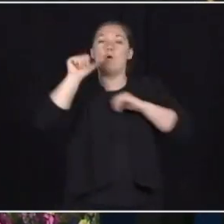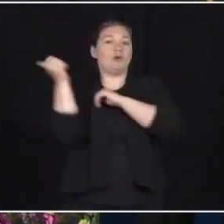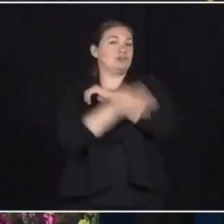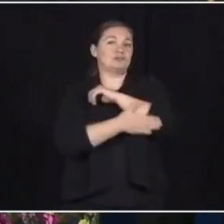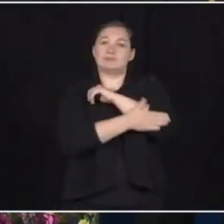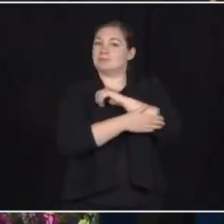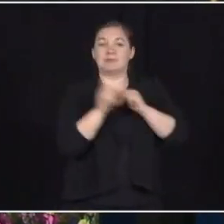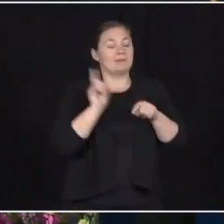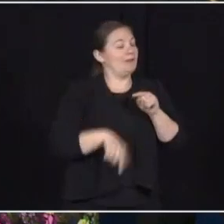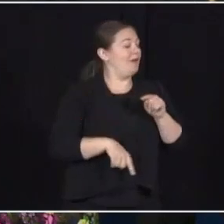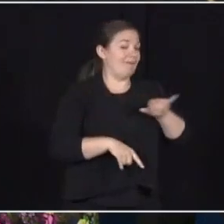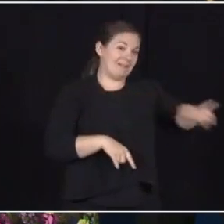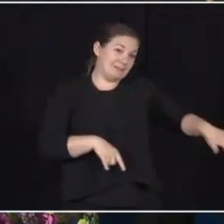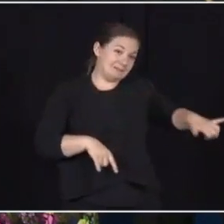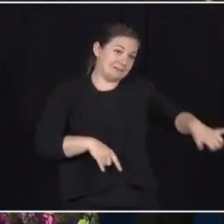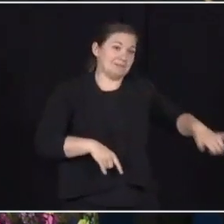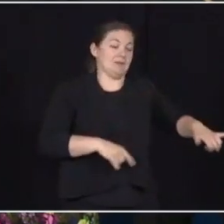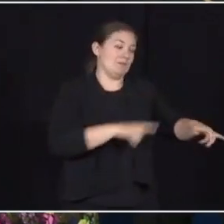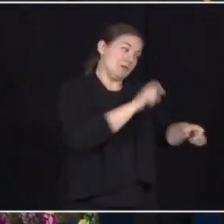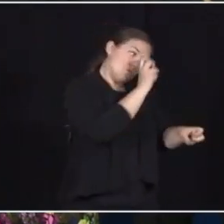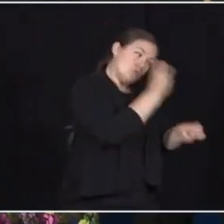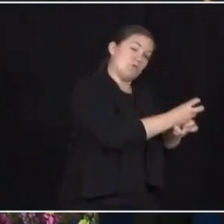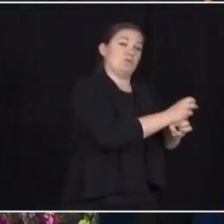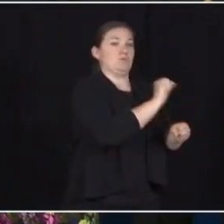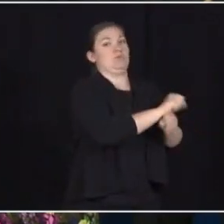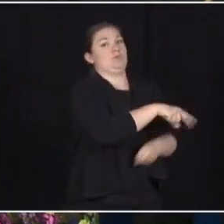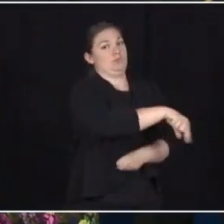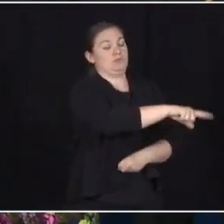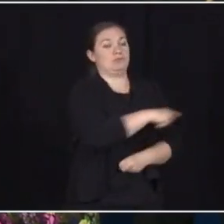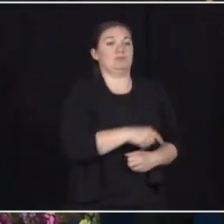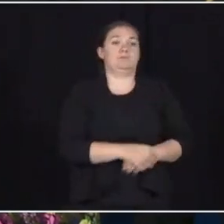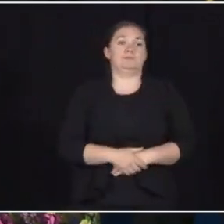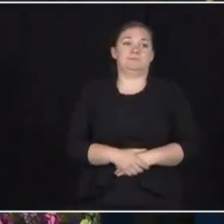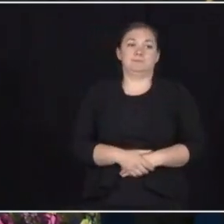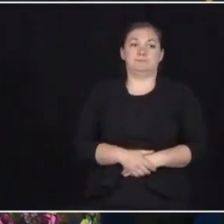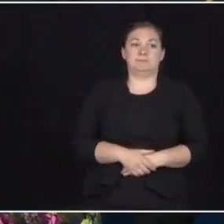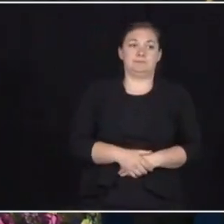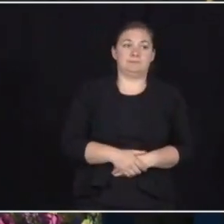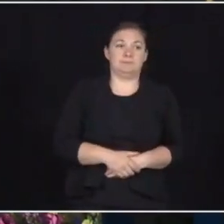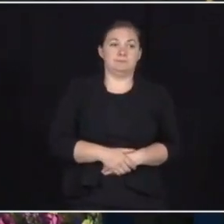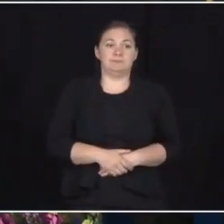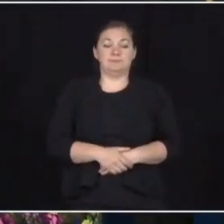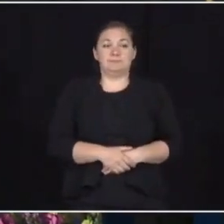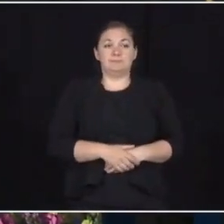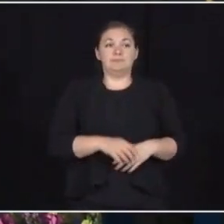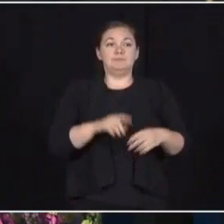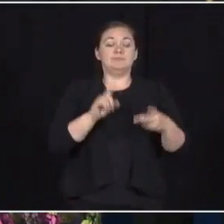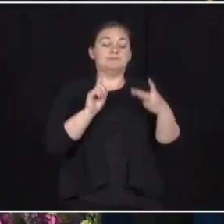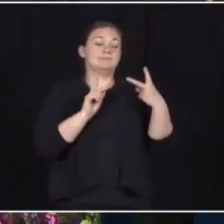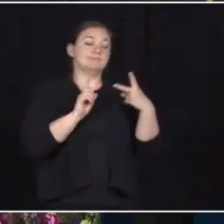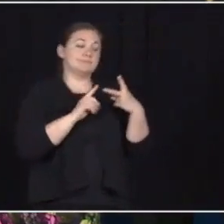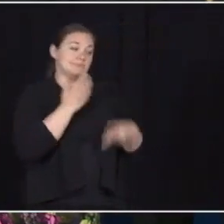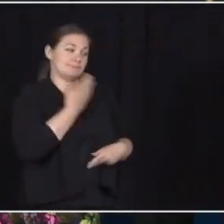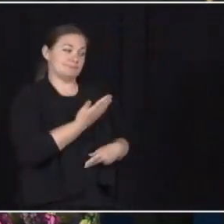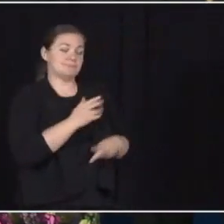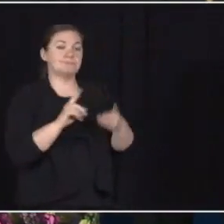at these hard-working migrant workers. They are good people. They mean well and they are hard workers as well. Thanks, premier.